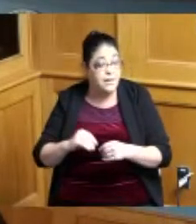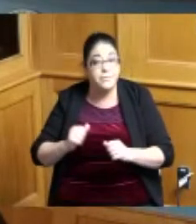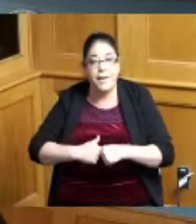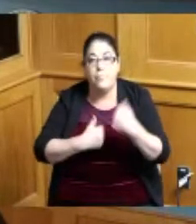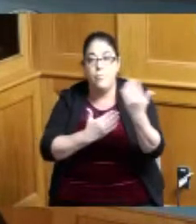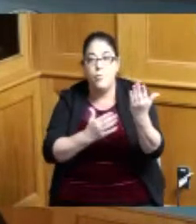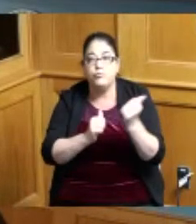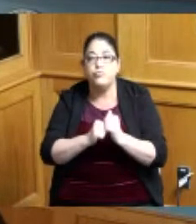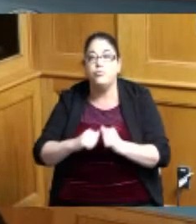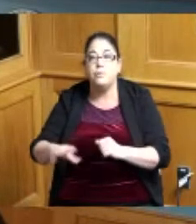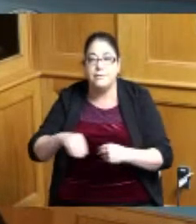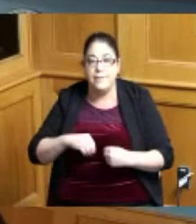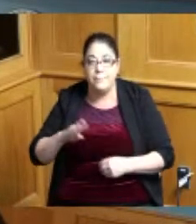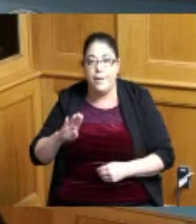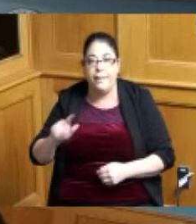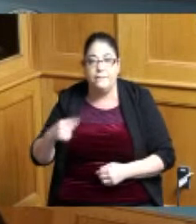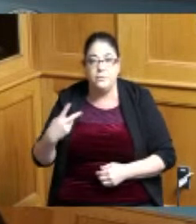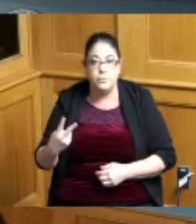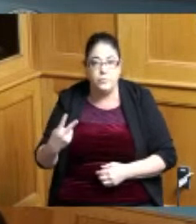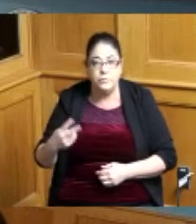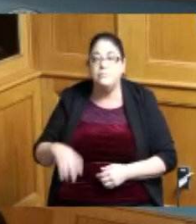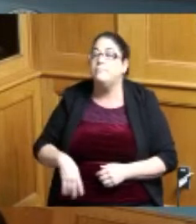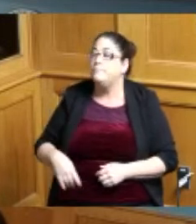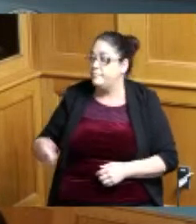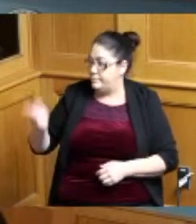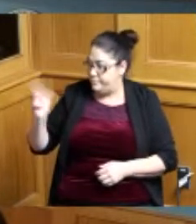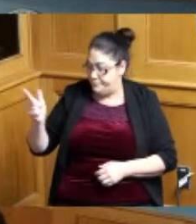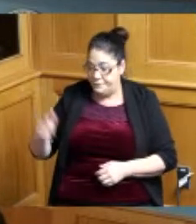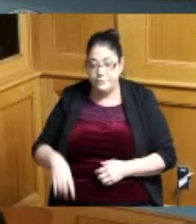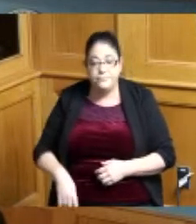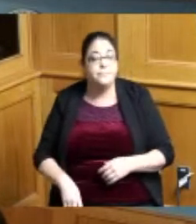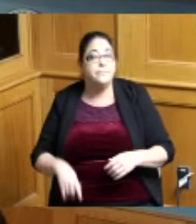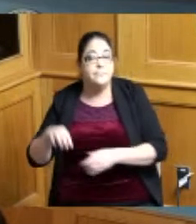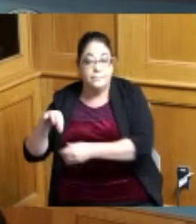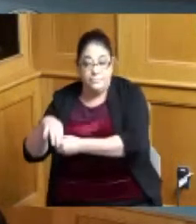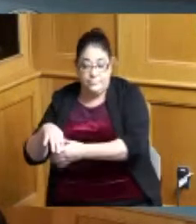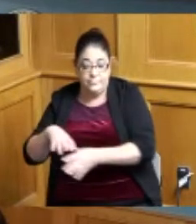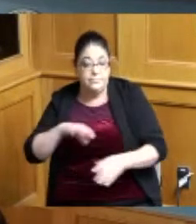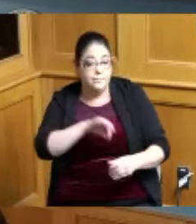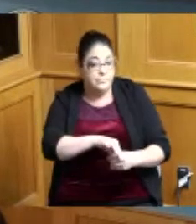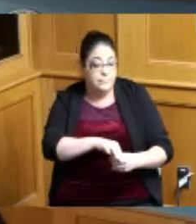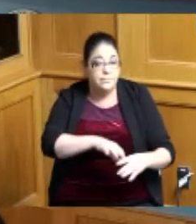leave two second Commissioner Summerow Dumas yes Commissioner Reece yes Commissioner Driehaus yes